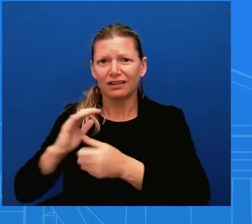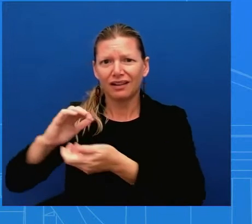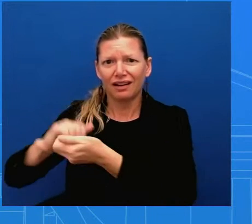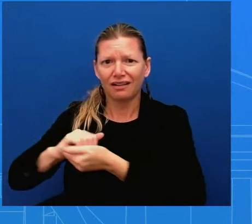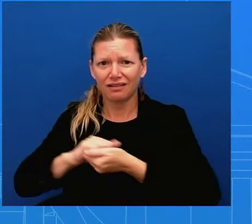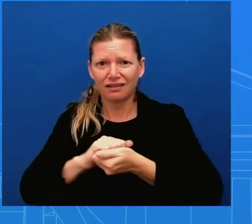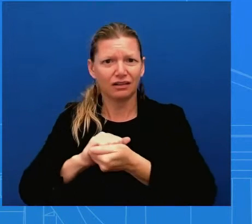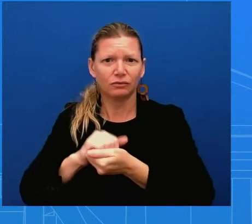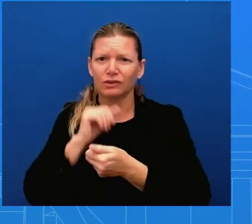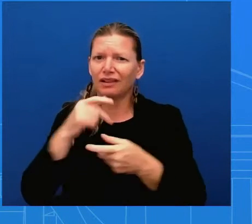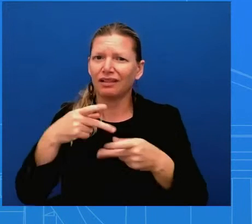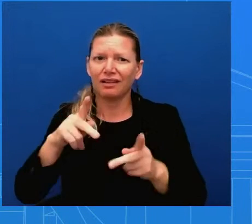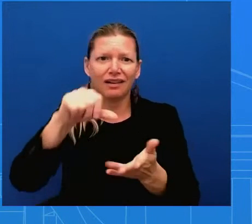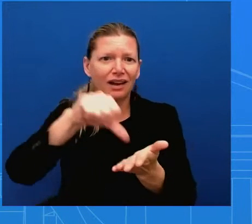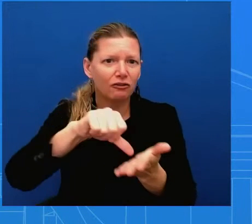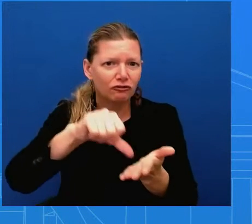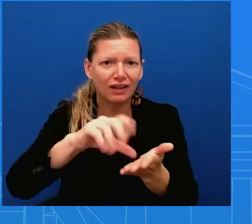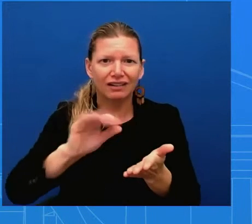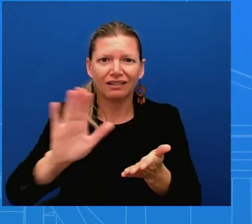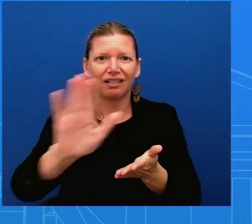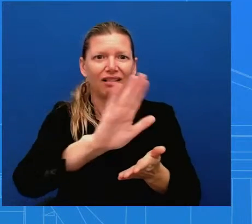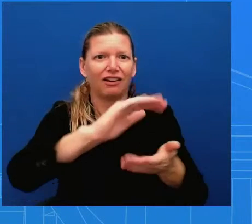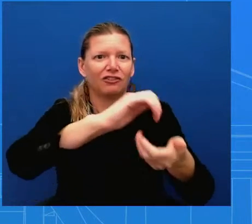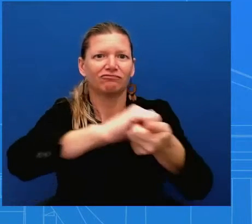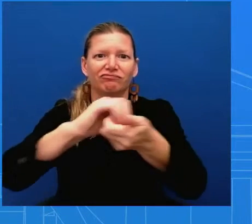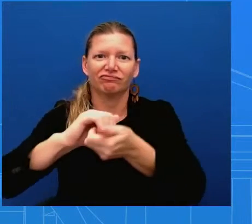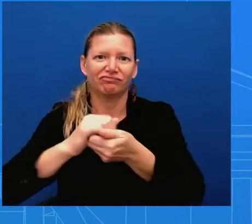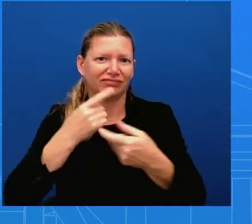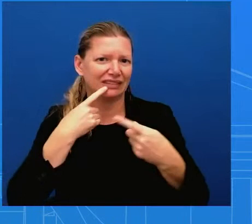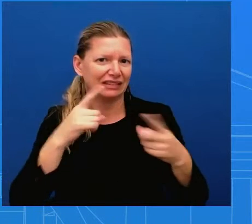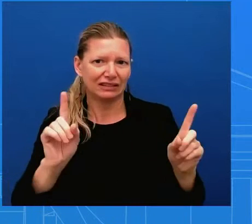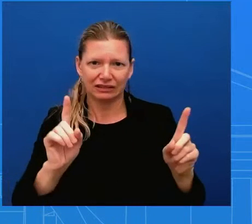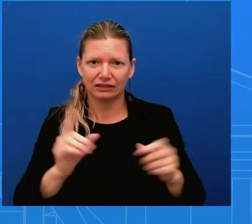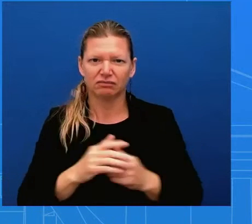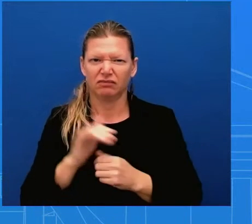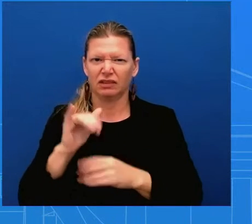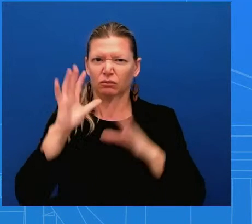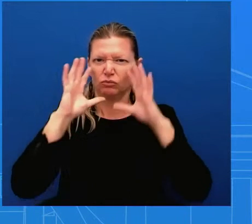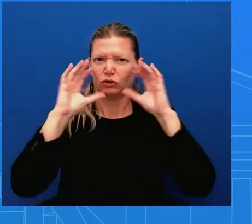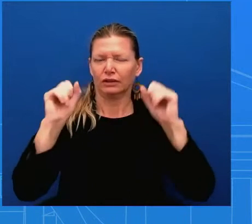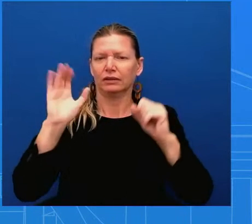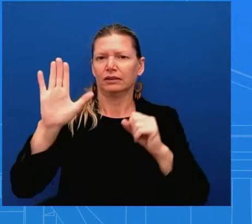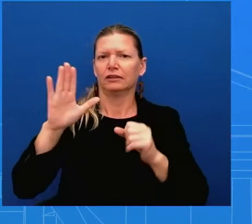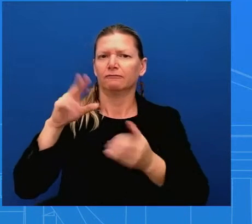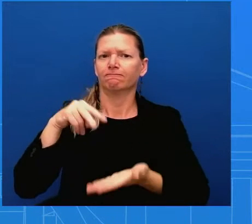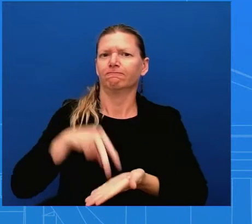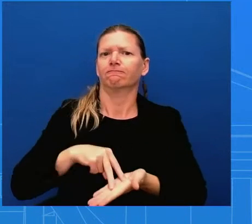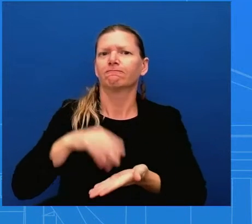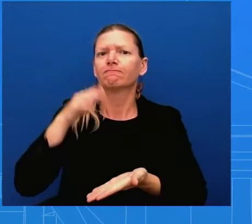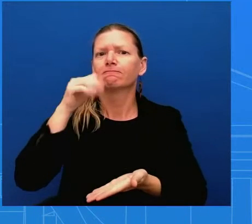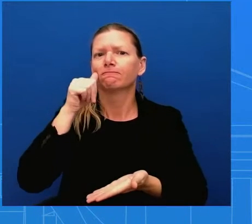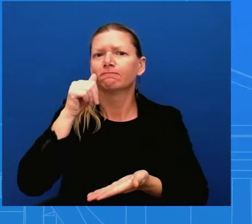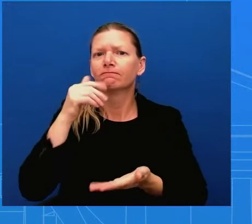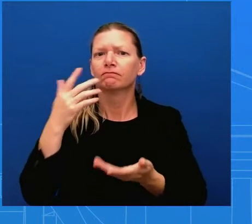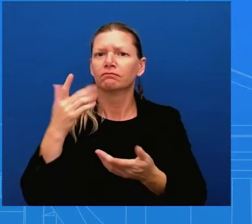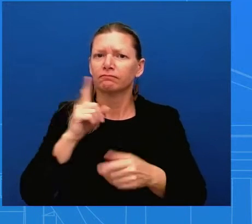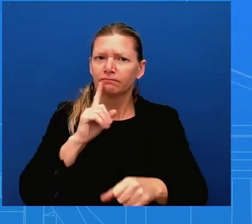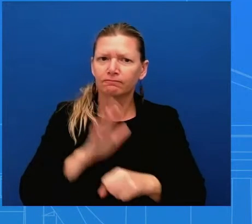They reflect his commitment to getting an outcome in Gaza and across the broade- -- broader Middle East that protects Israel's future security